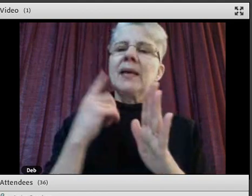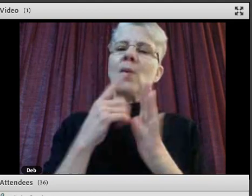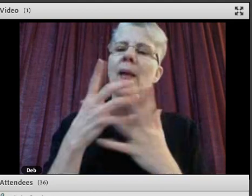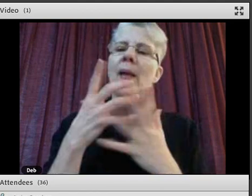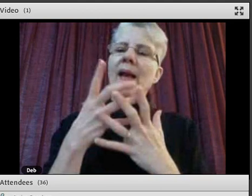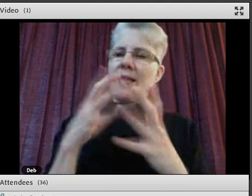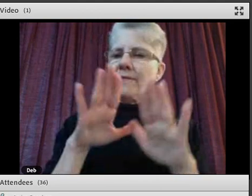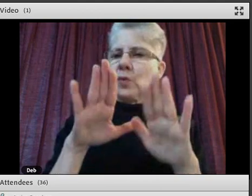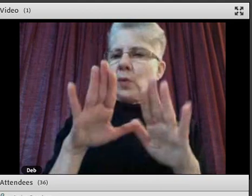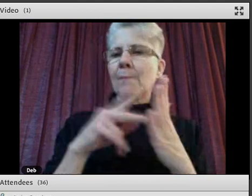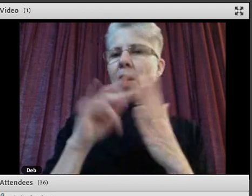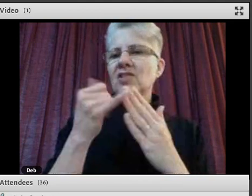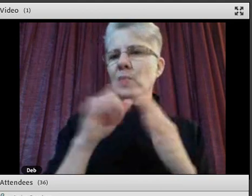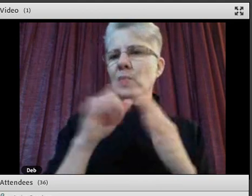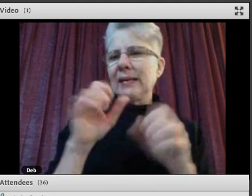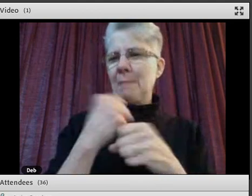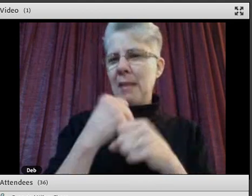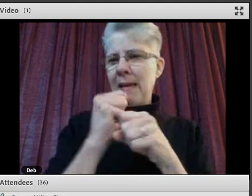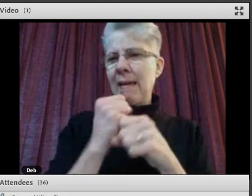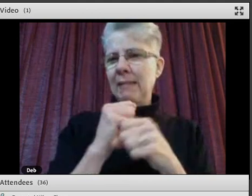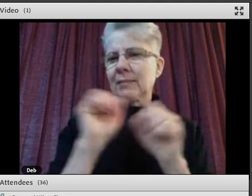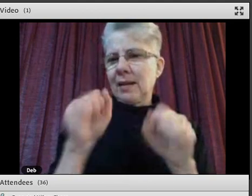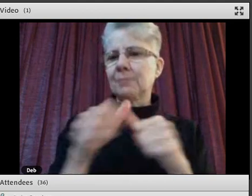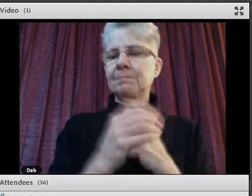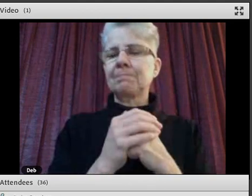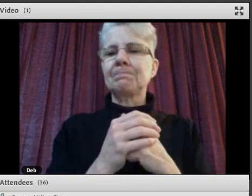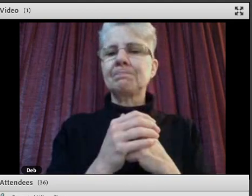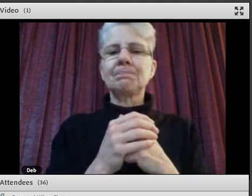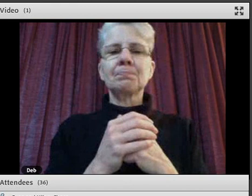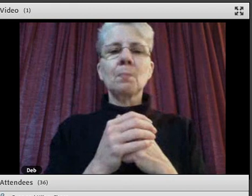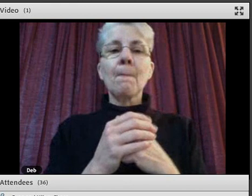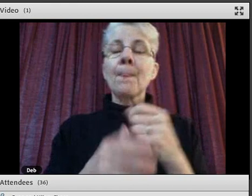and we have a lot of great projects we can do with it.